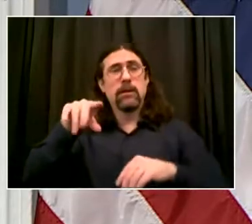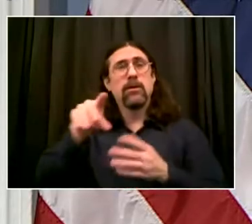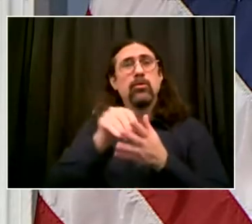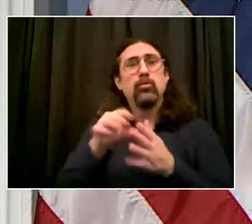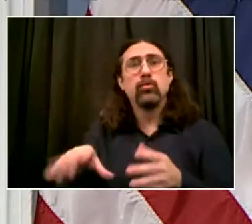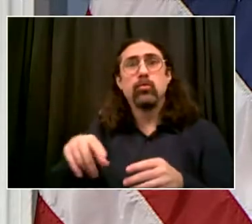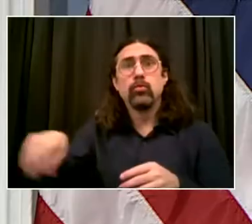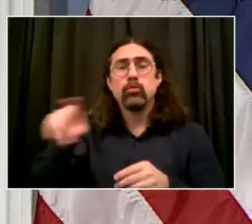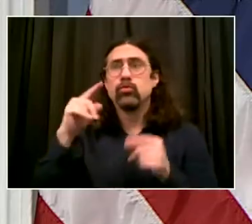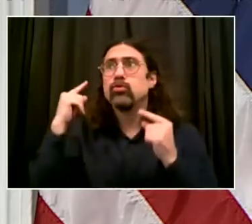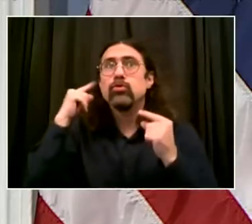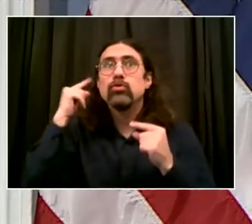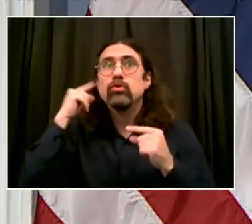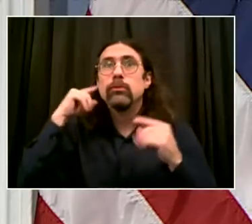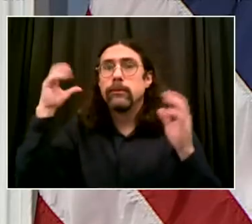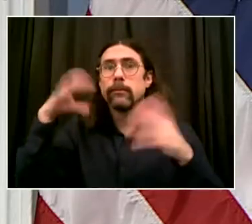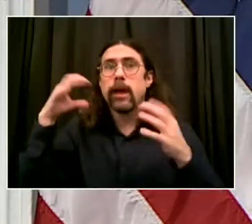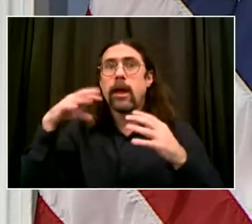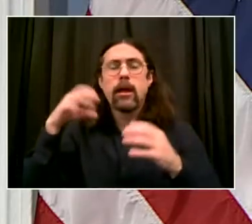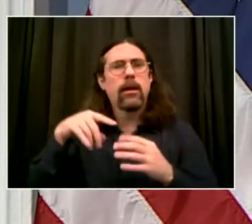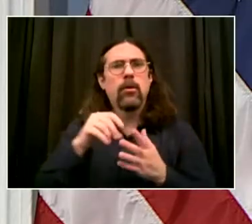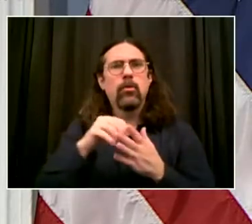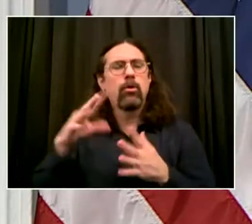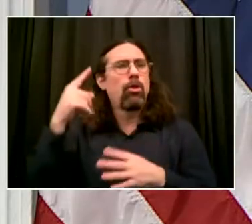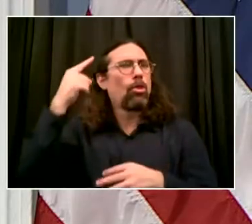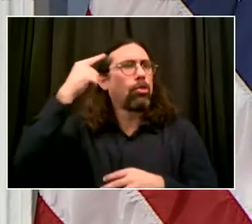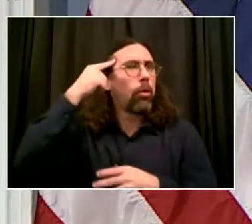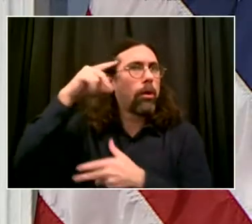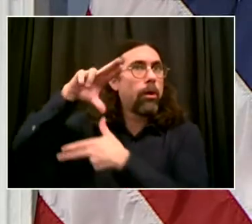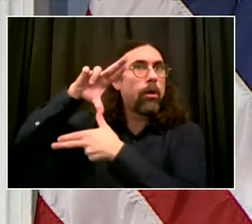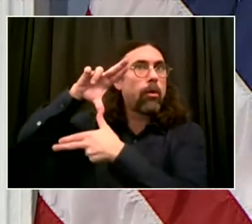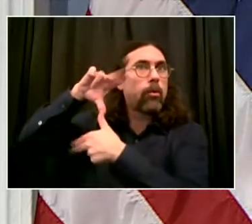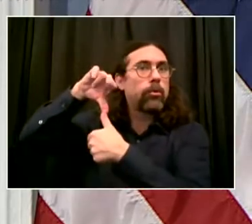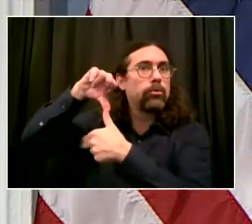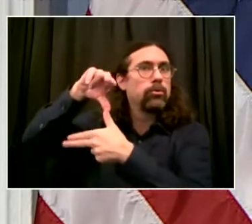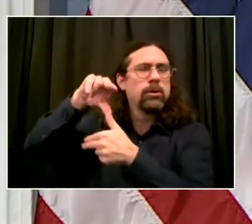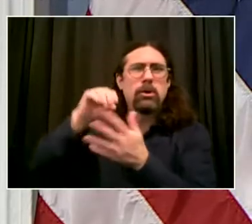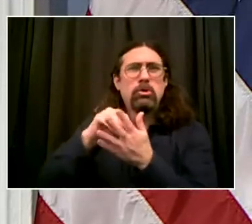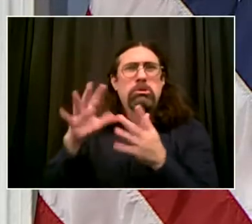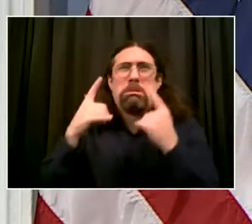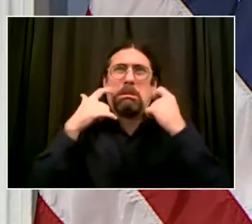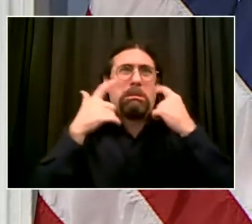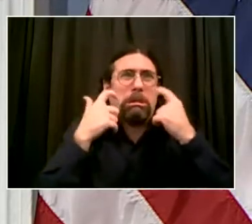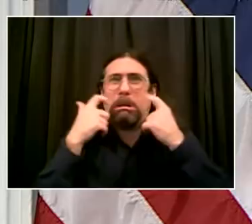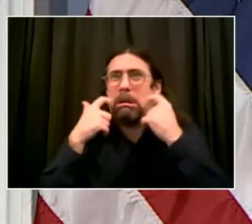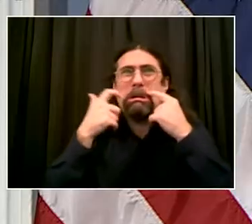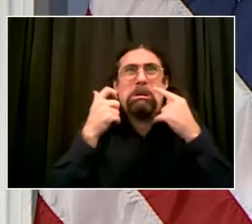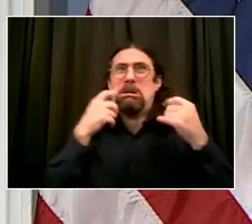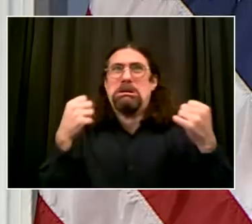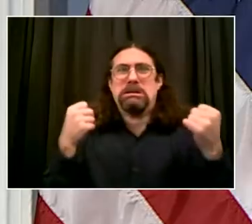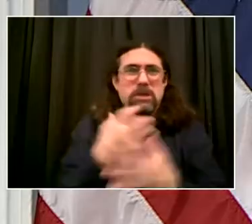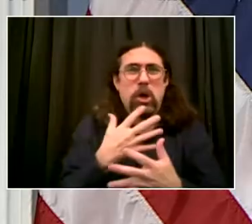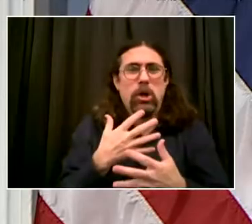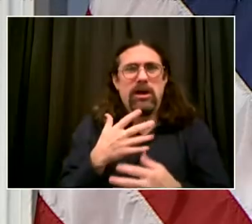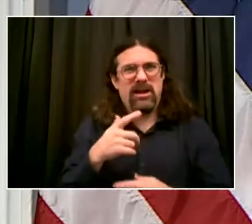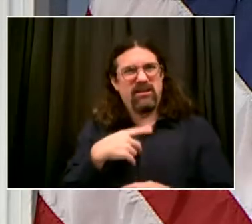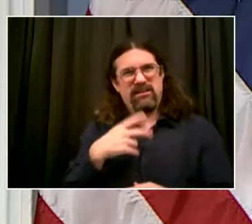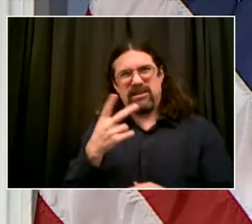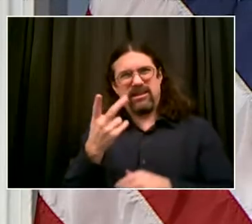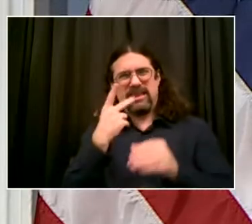HURRICANE. THAT IS THE KIND OF EMOTIONAL TRAUMA I AM TALKING ABOUT. STUDENTS CAN'T LEARN THEIR ABCS IF THEY ARE TRAUAUTMAIZIZD EAND YOU HAVE TO DO BOTH AT THE SAME TIME. SOME TAKE A